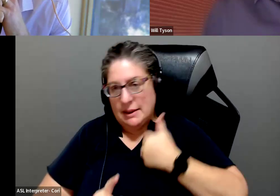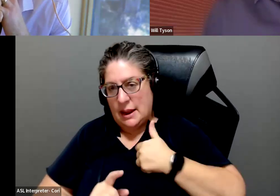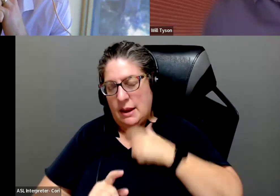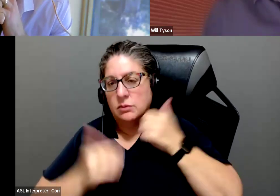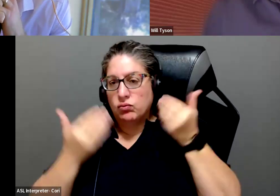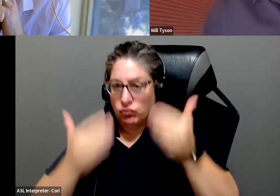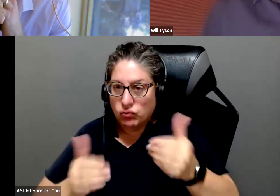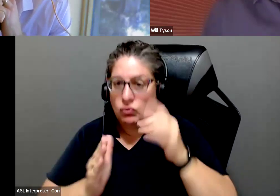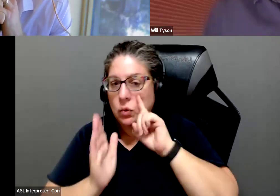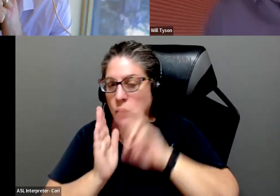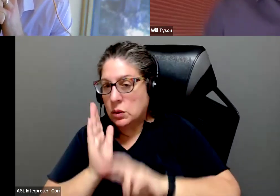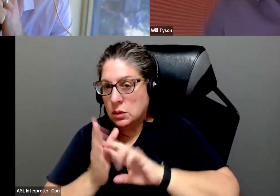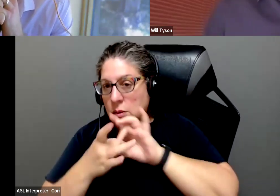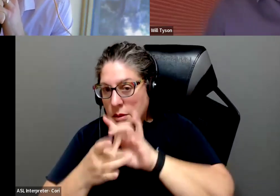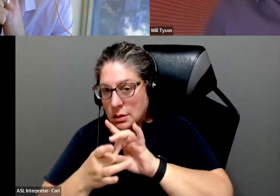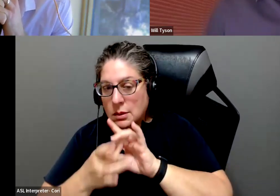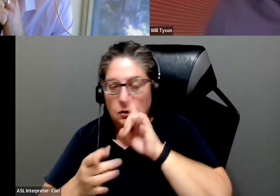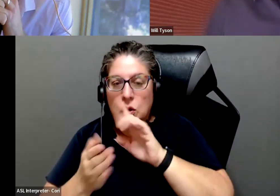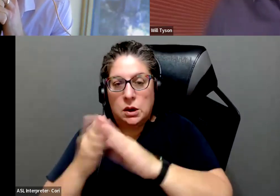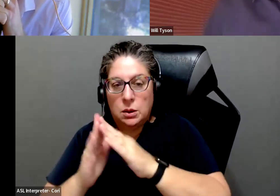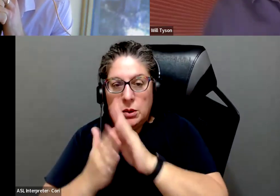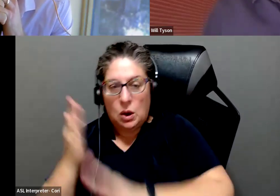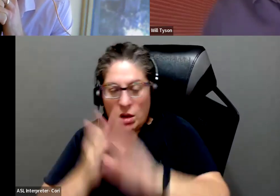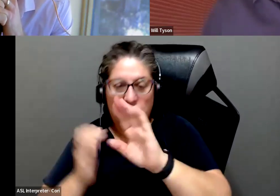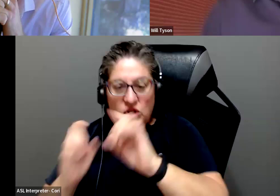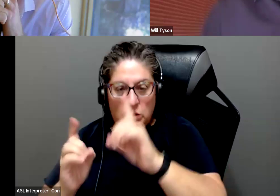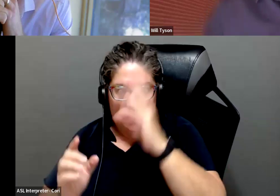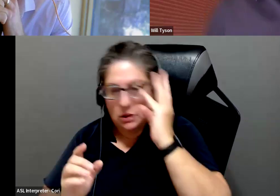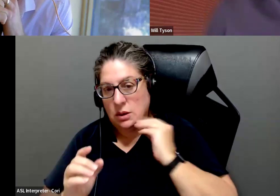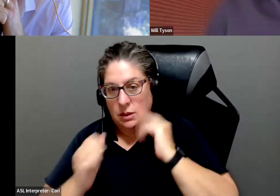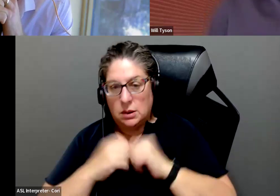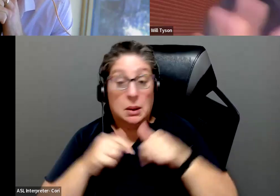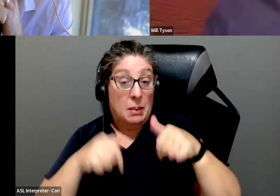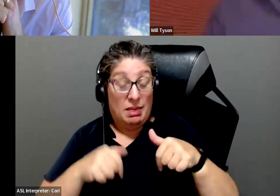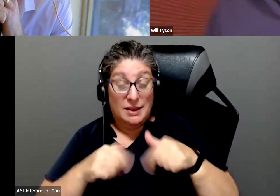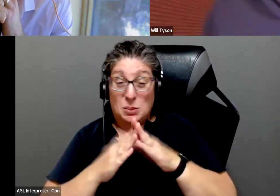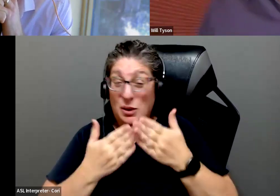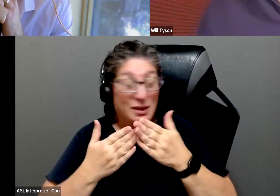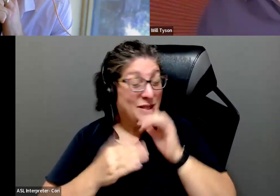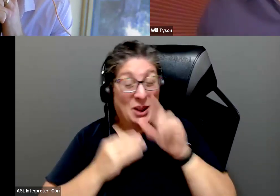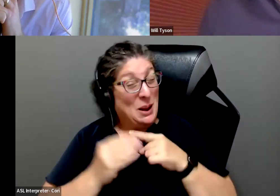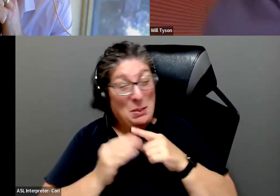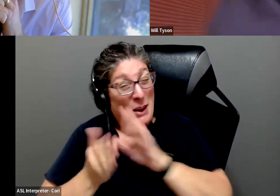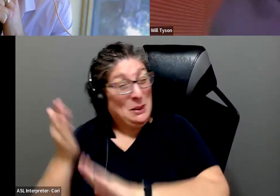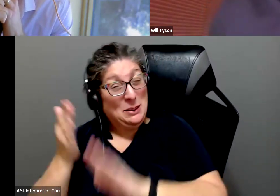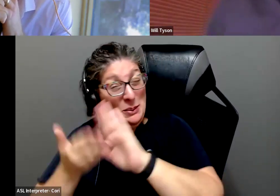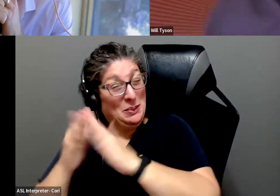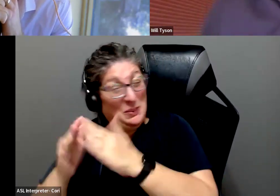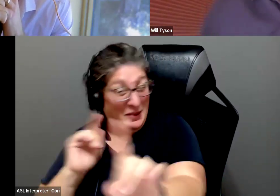On elements of the community college stem education experience. But this book actually is not about community college students, that